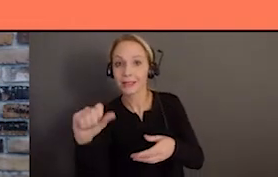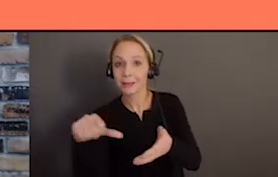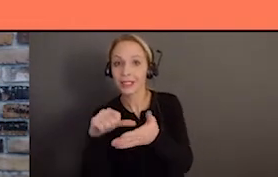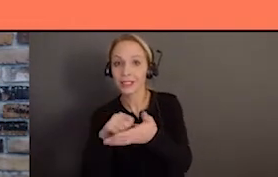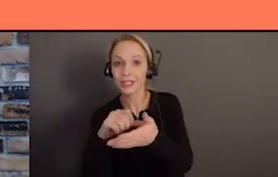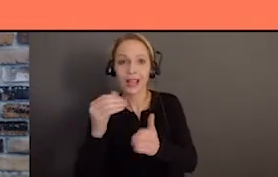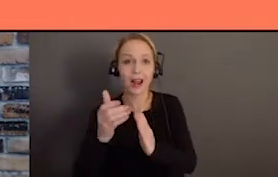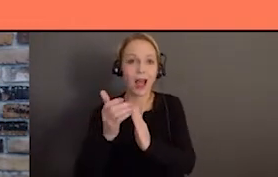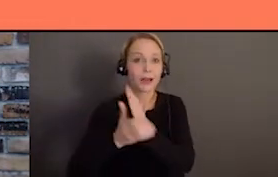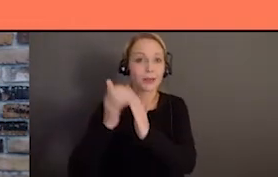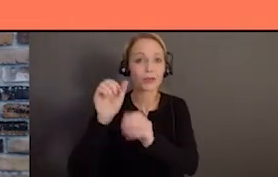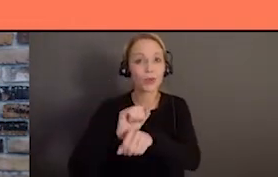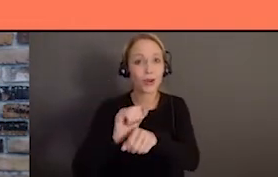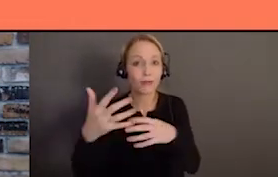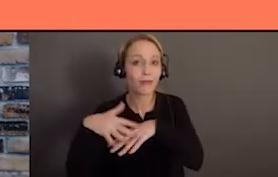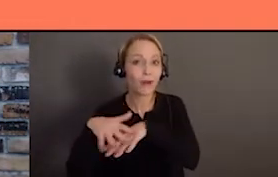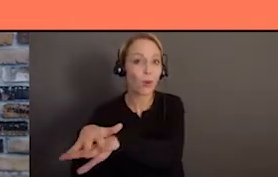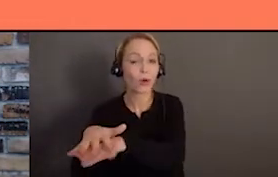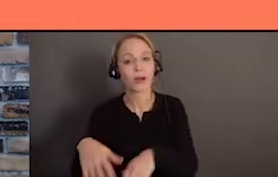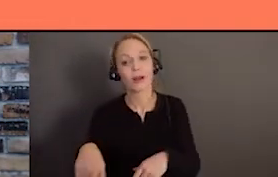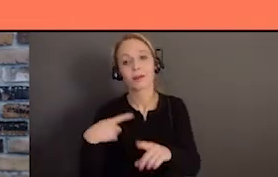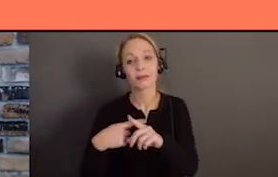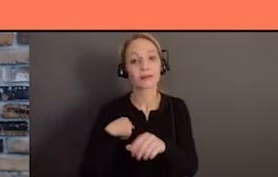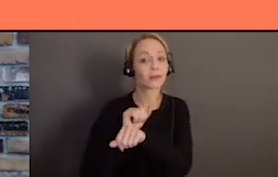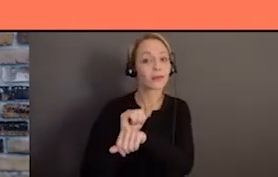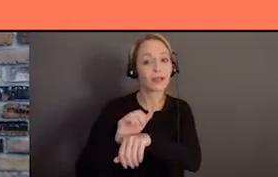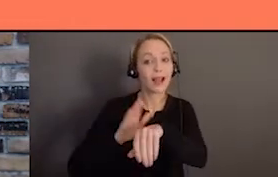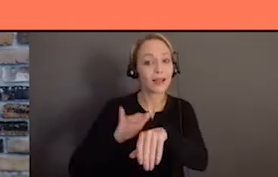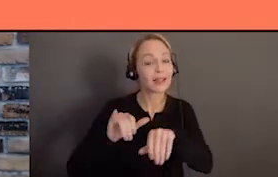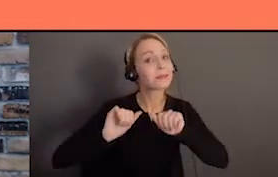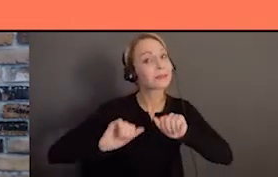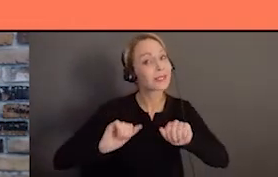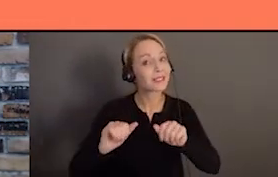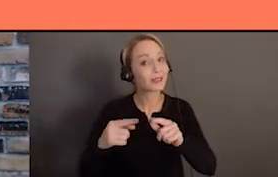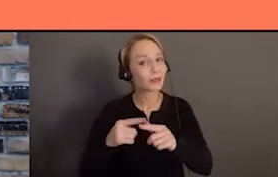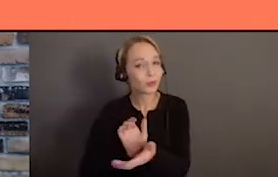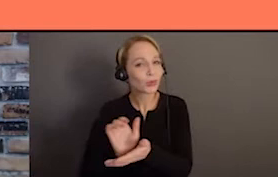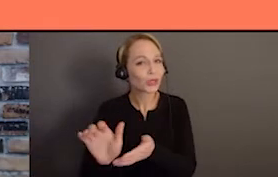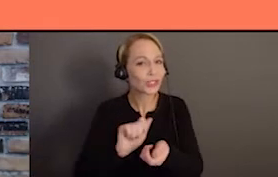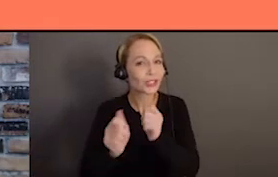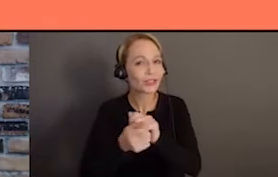WORKING ON THE ABILITY TO PUSH CHANGES FROM SANDBOX TO